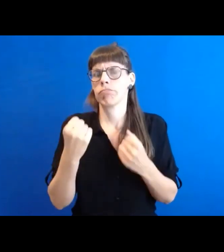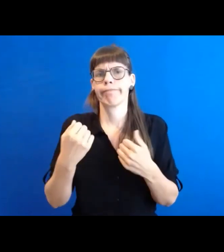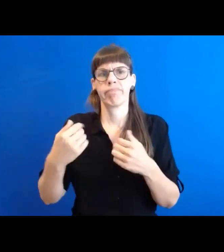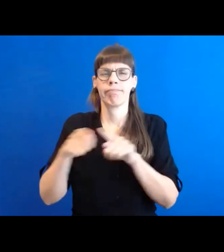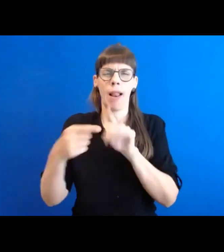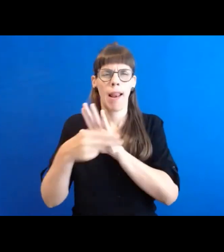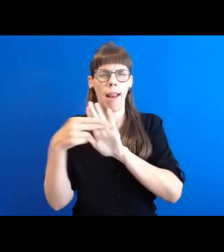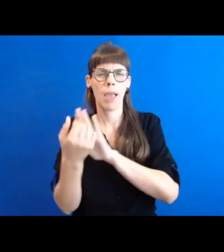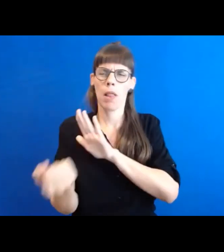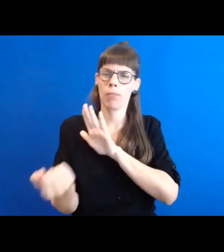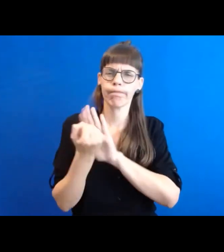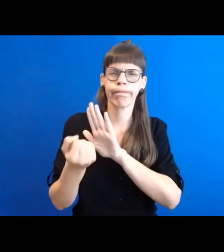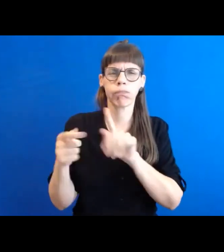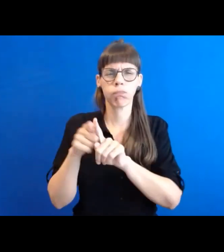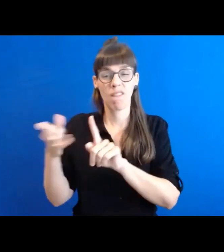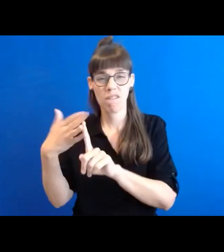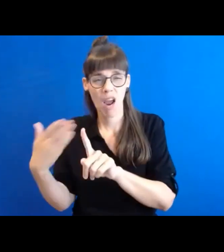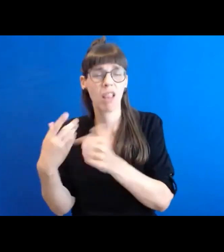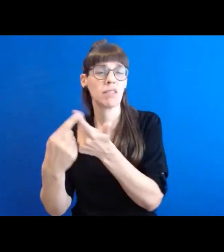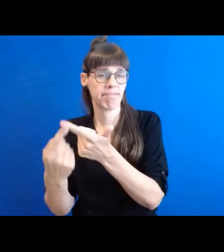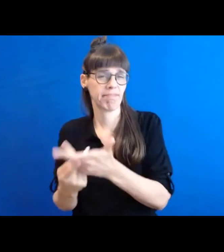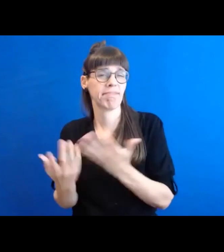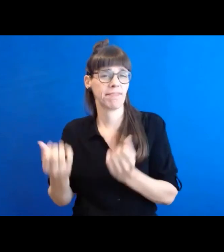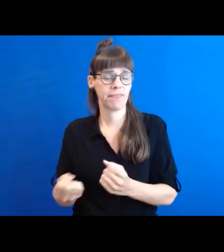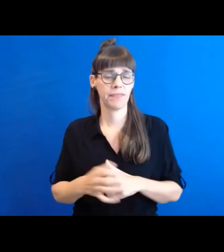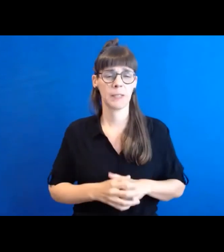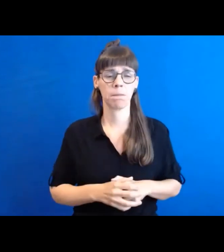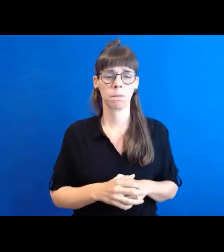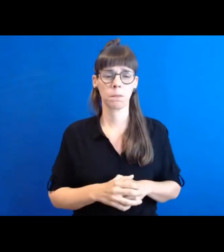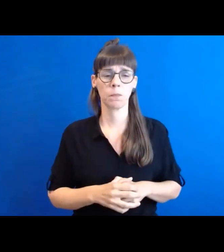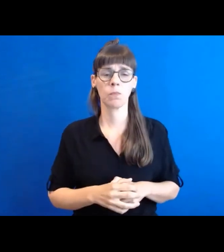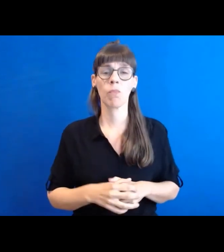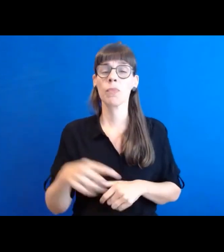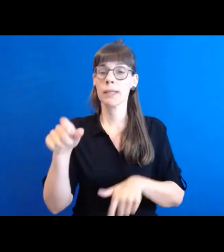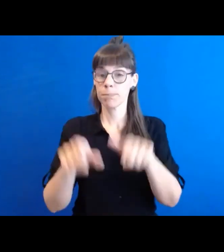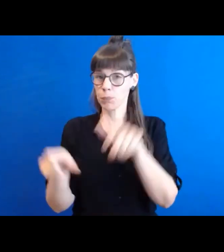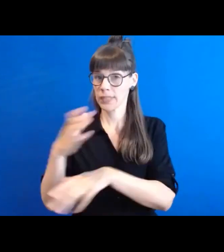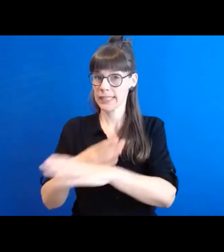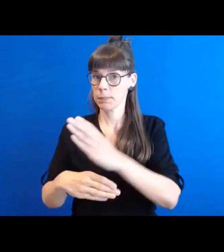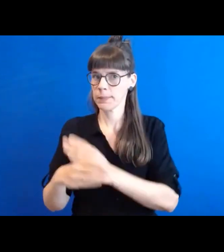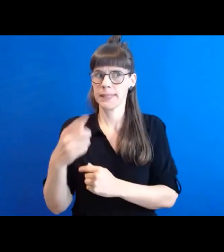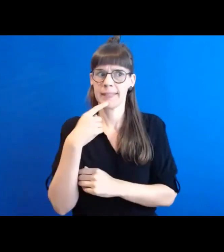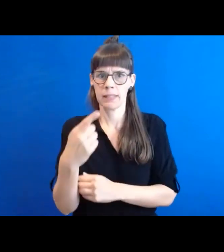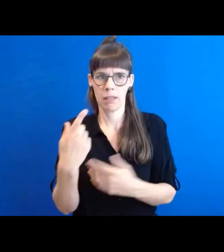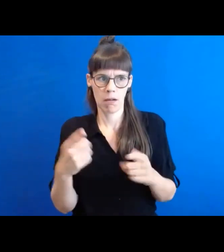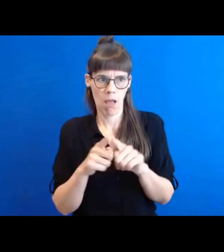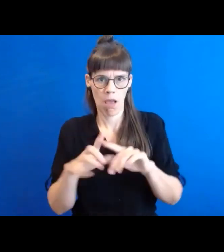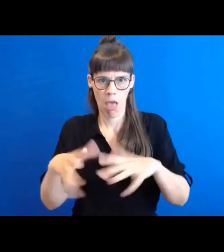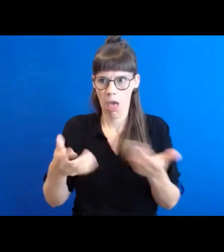For example, in most of the situations we have evidence often of high level of violence and stigma like earlier mentioned.